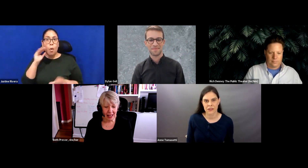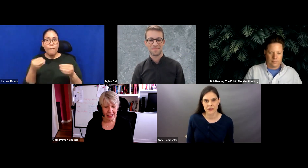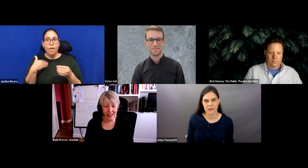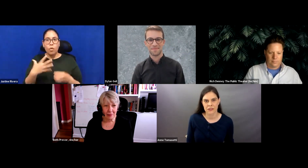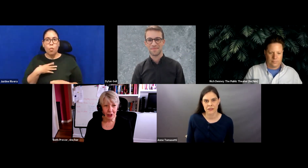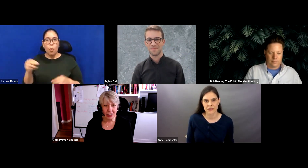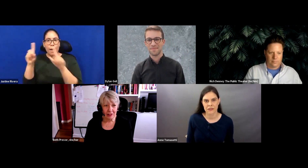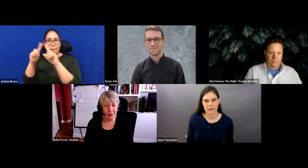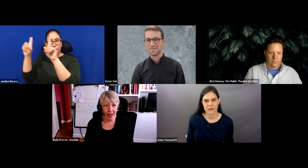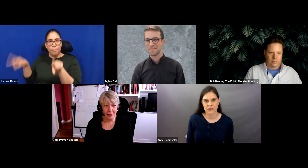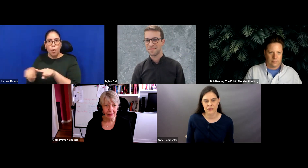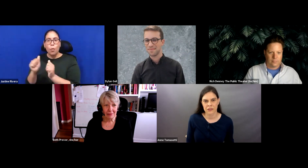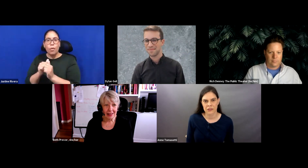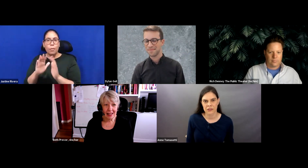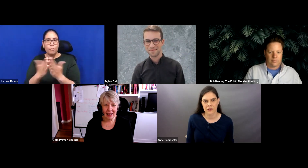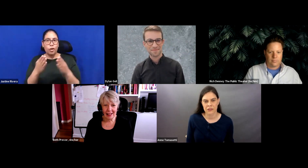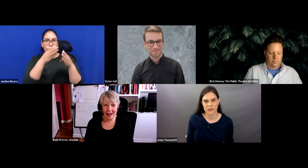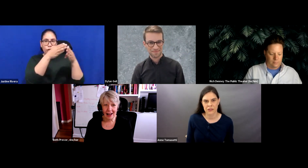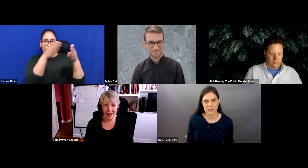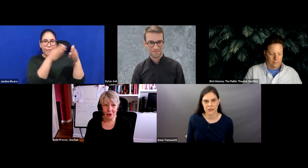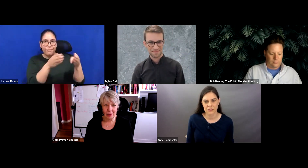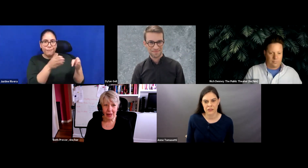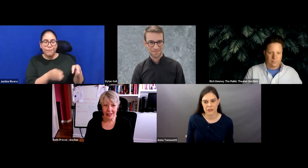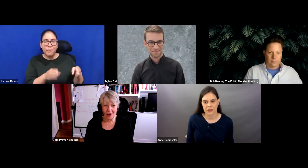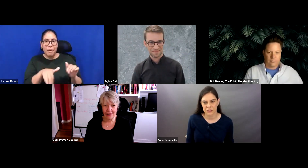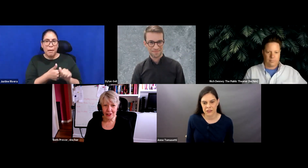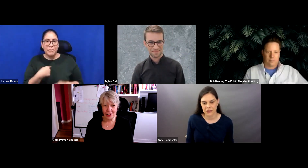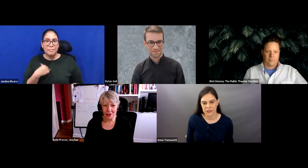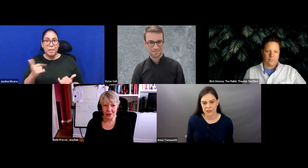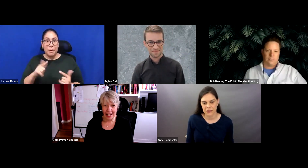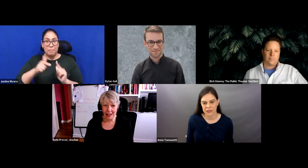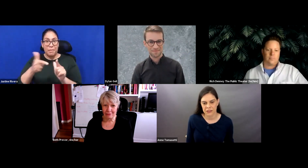me and some bookshelves behind me. And I will pass it off to Anne.